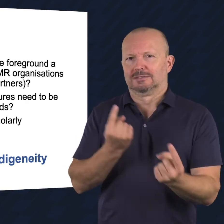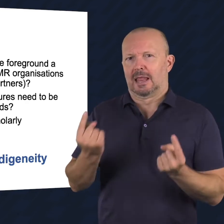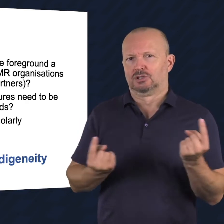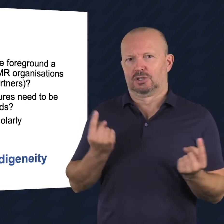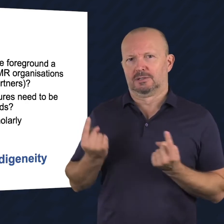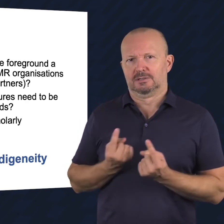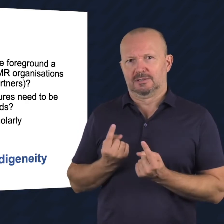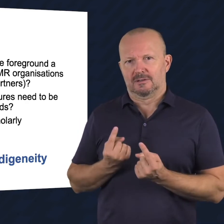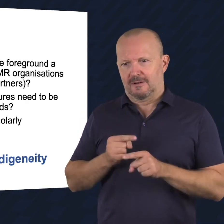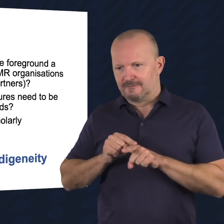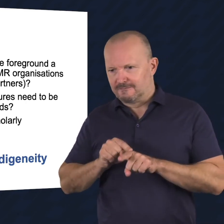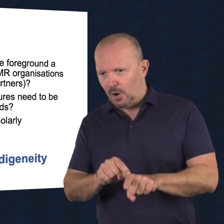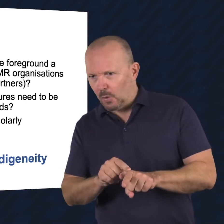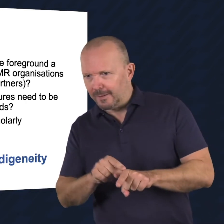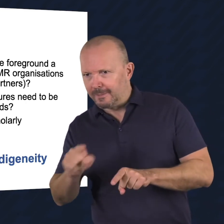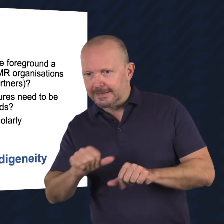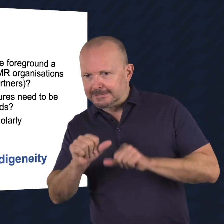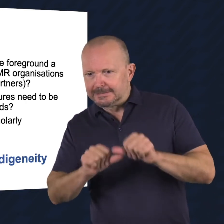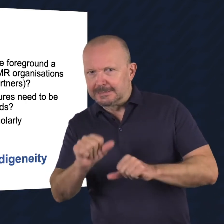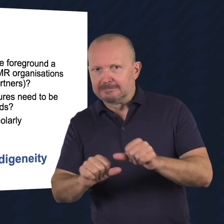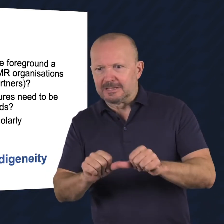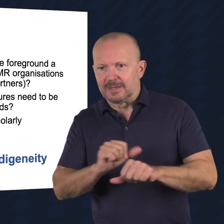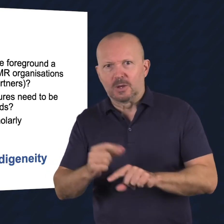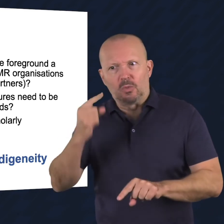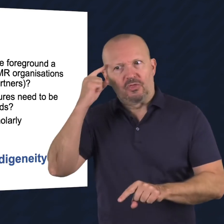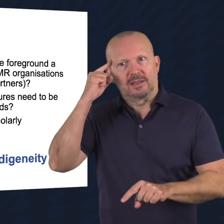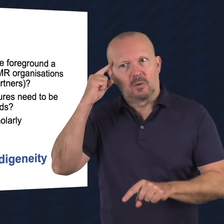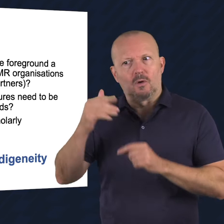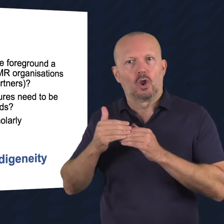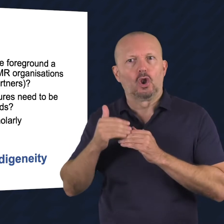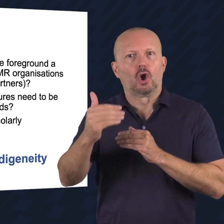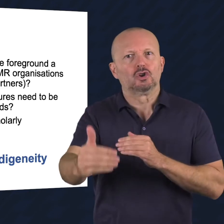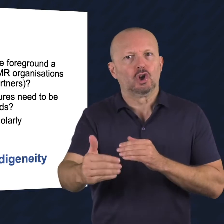dancing to the funding horizons or PBRF metrics and don't consider the long term